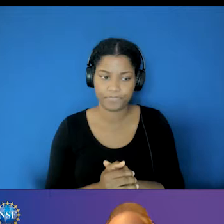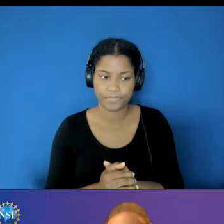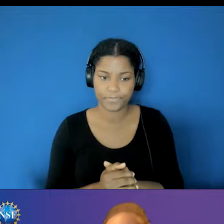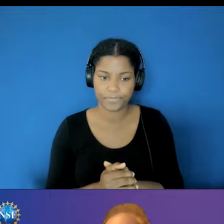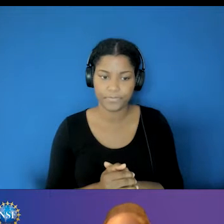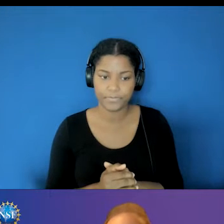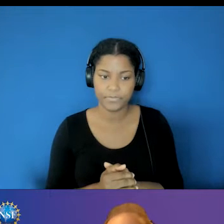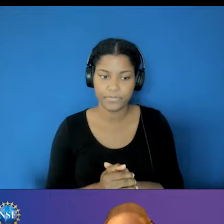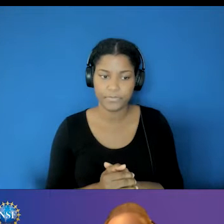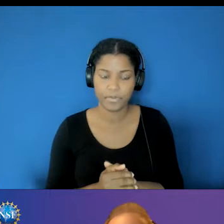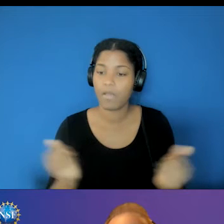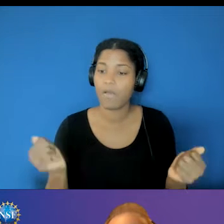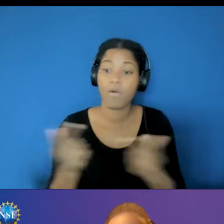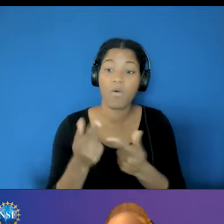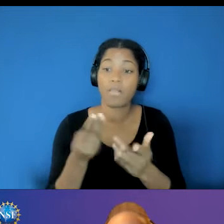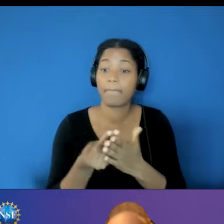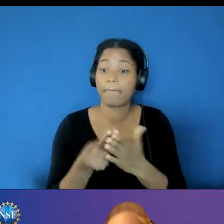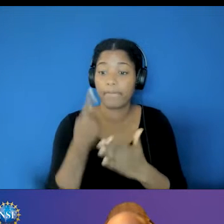All the money for MRI I should point out, is not,